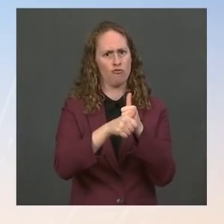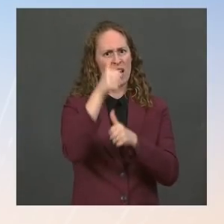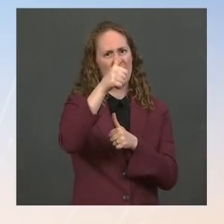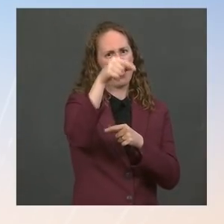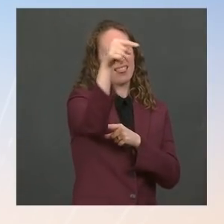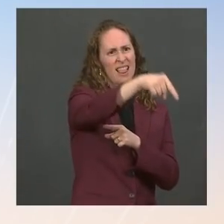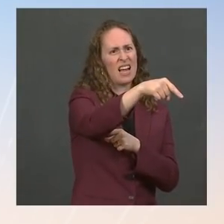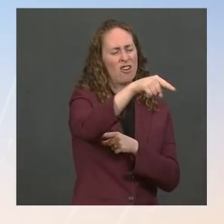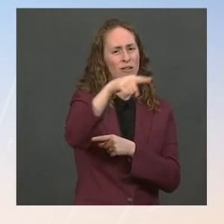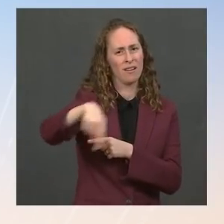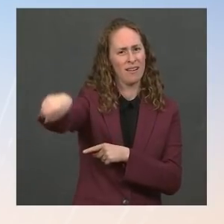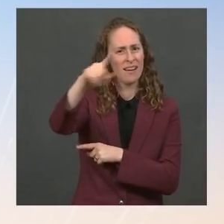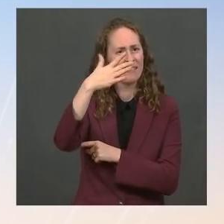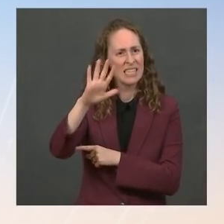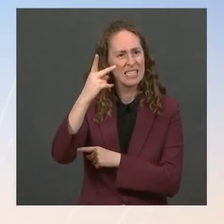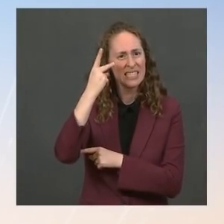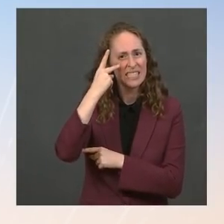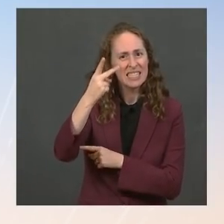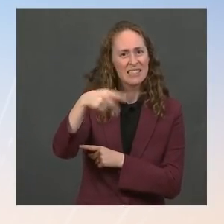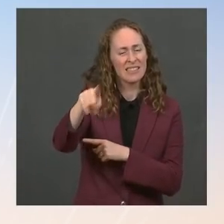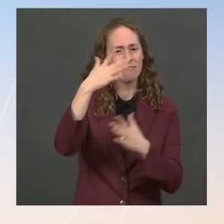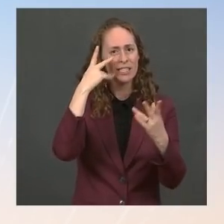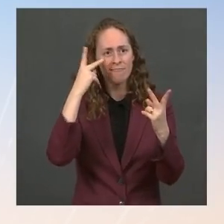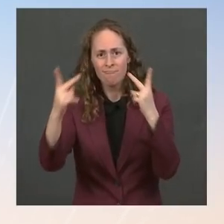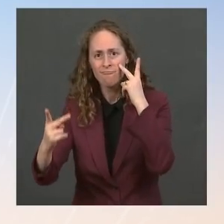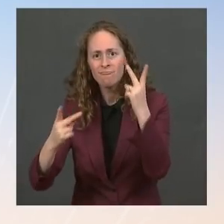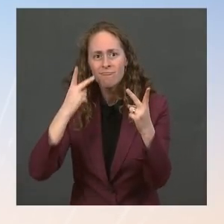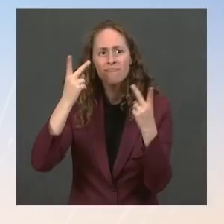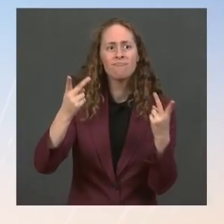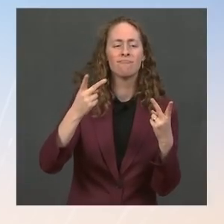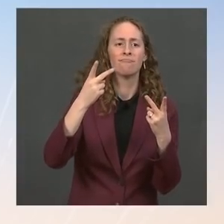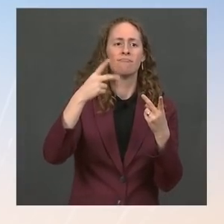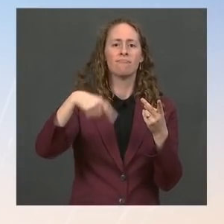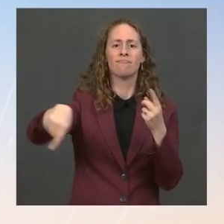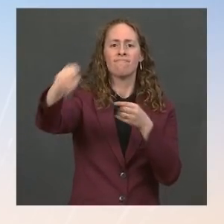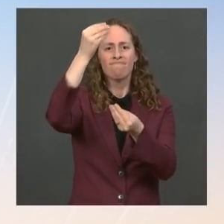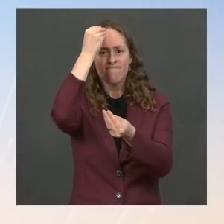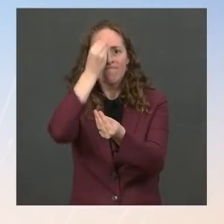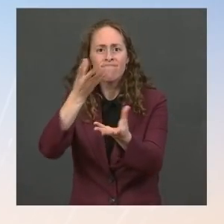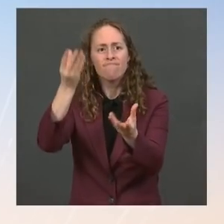and as we communicated about in the moment -- and an over-the-horizon strike,